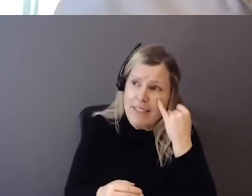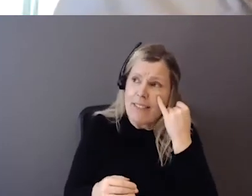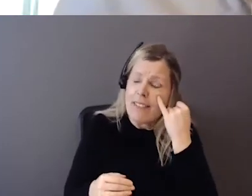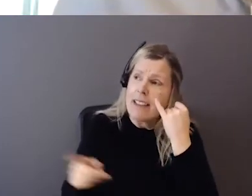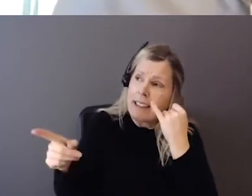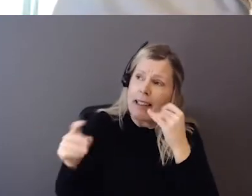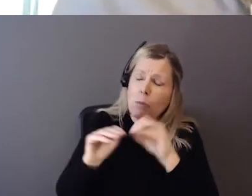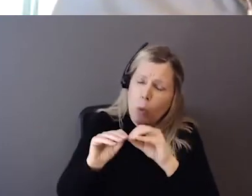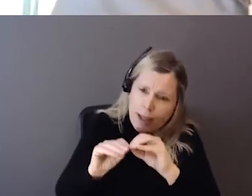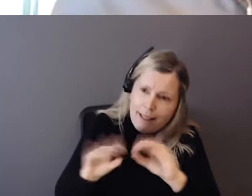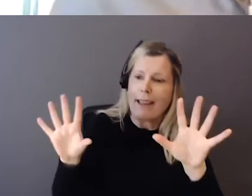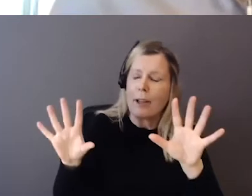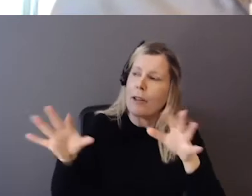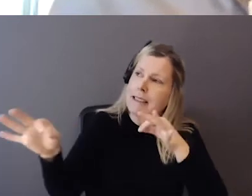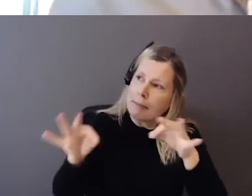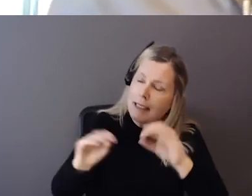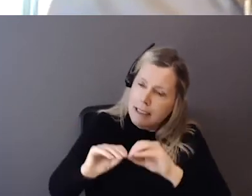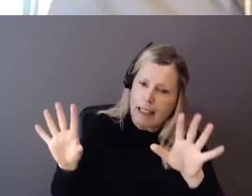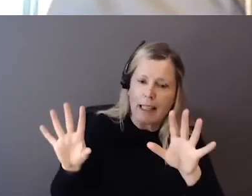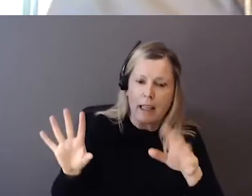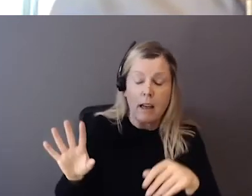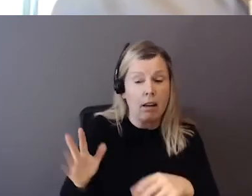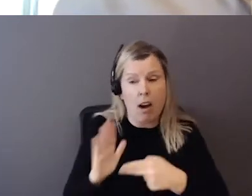or why things are being disapproved, and I don't think they really had a leg to stand on